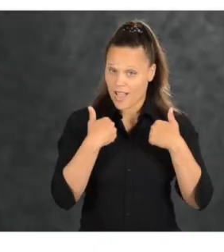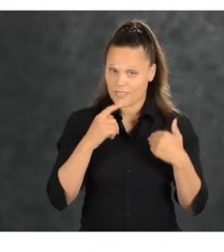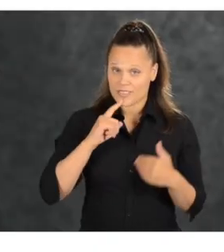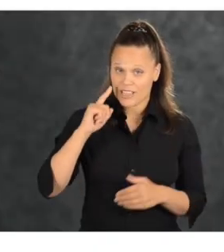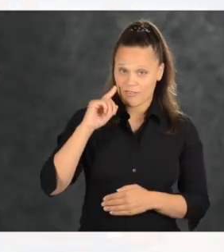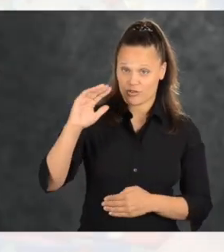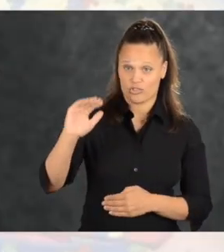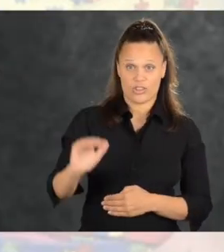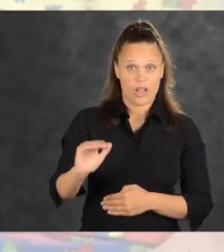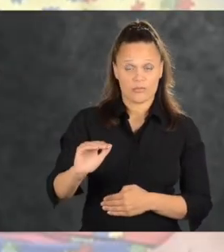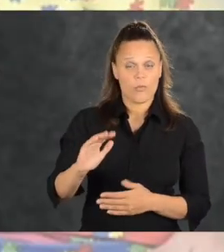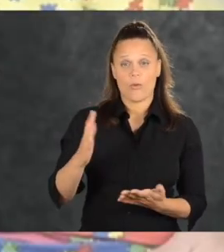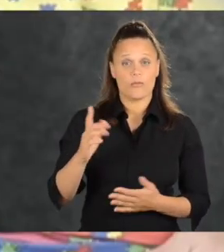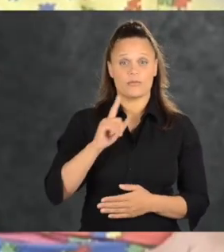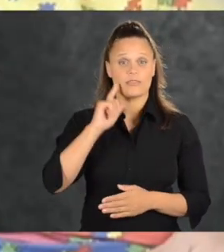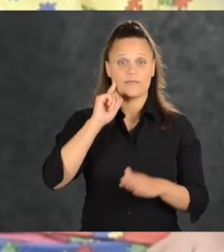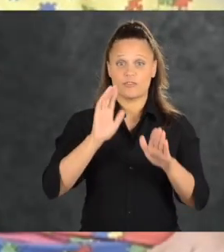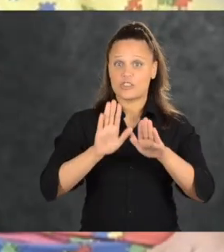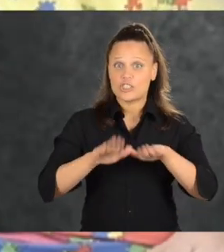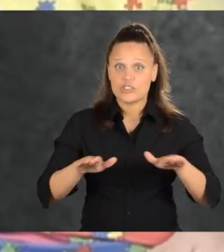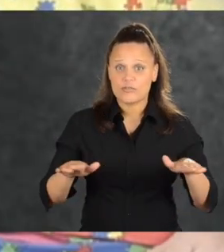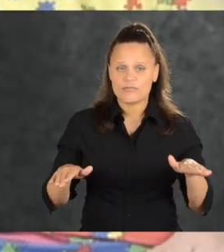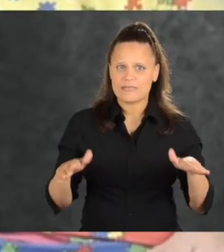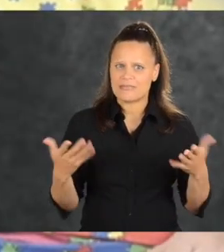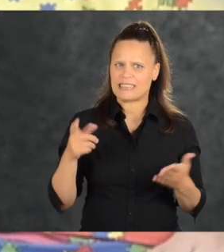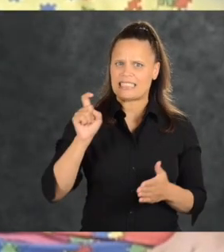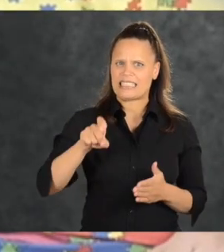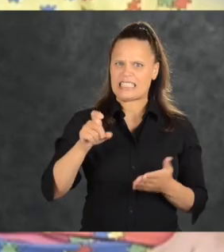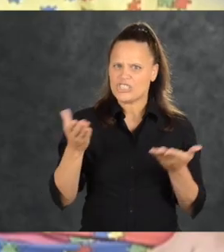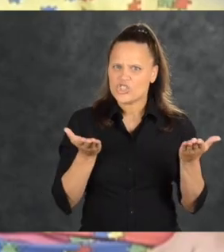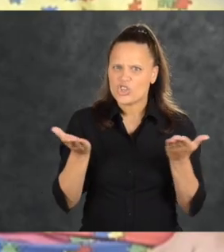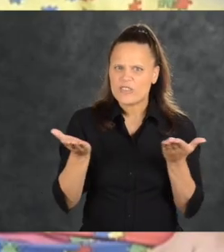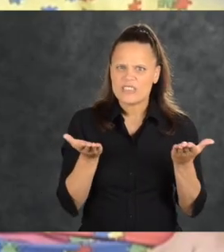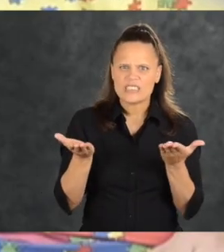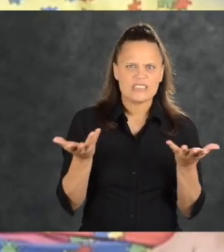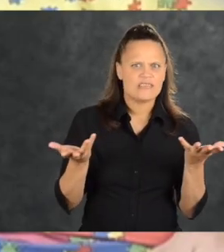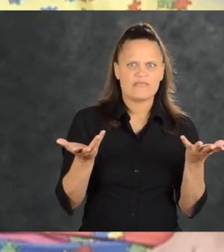Maine Department of Labor Special Appointment program. Office employee wearing a rainbow Autism